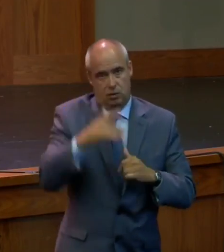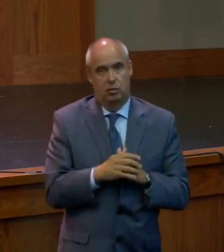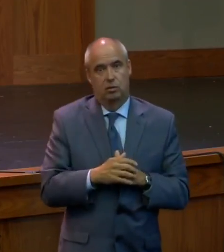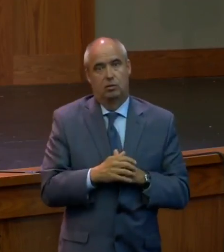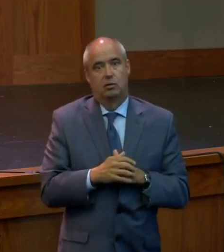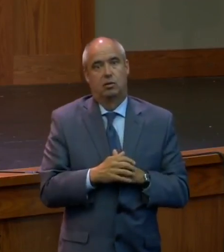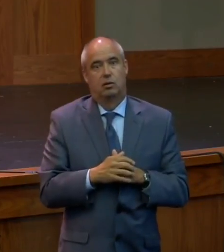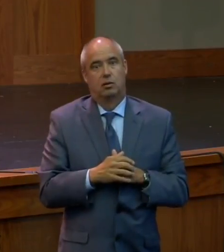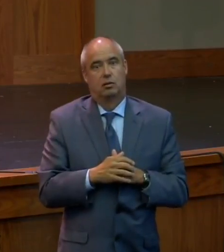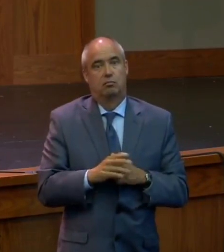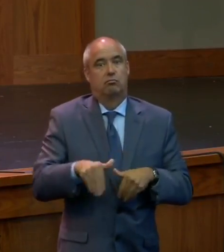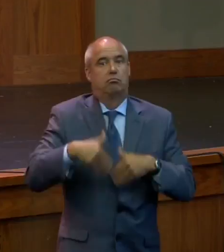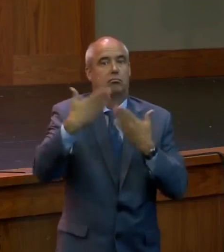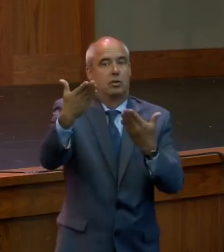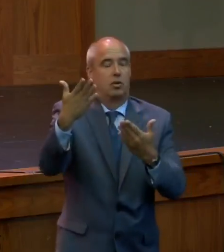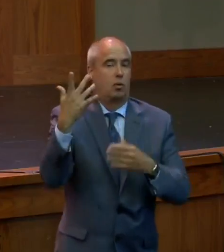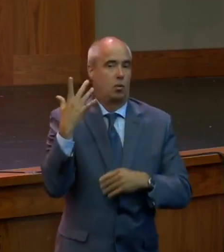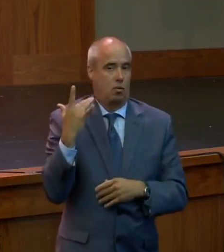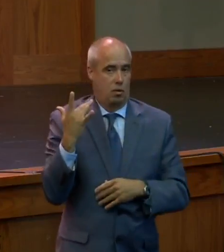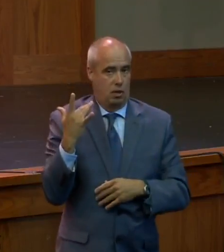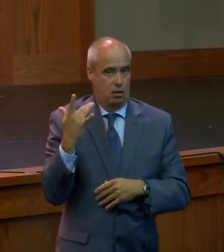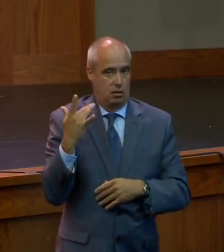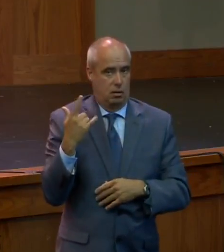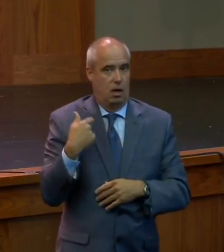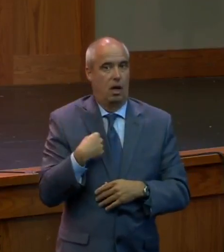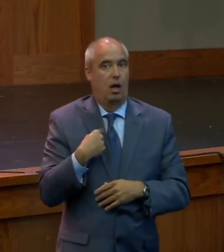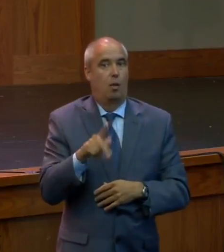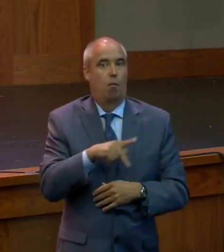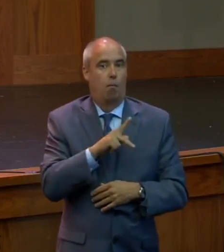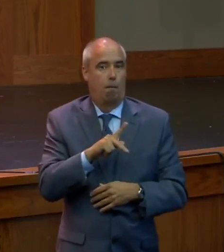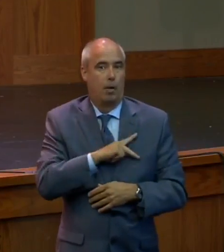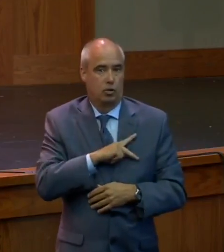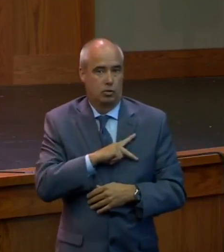I BRING THIS UP BECAUSE I PERSONALLY, AS STATE